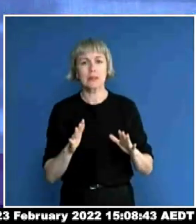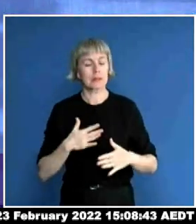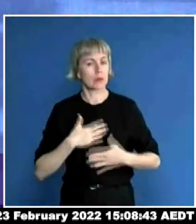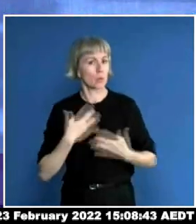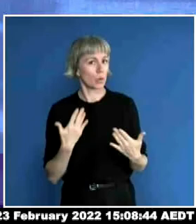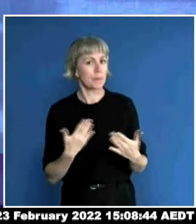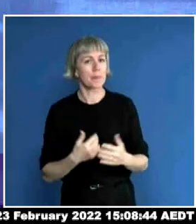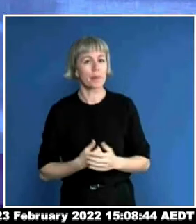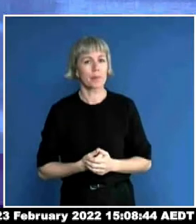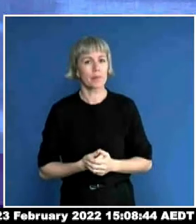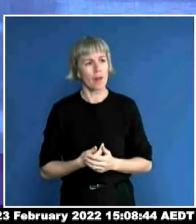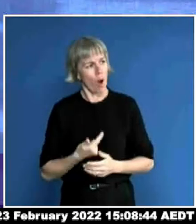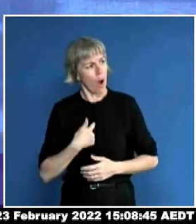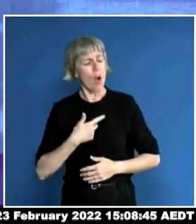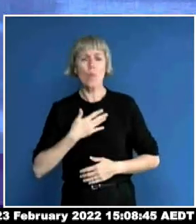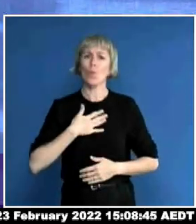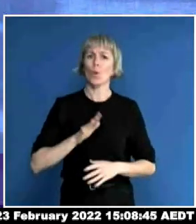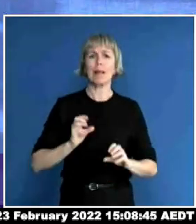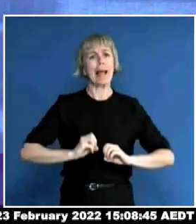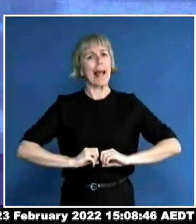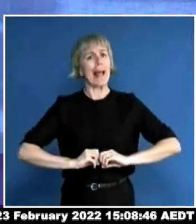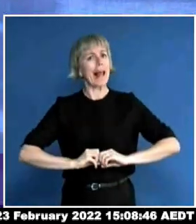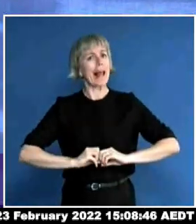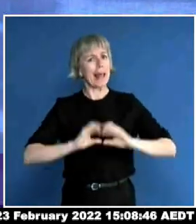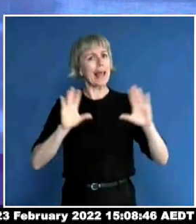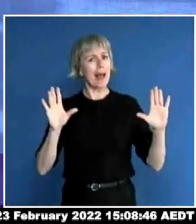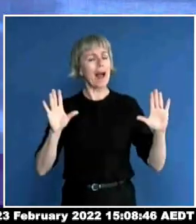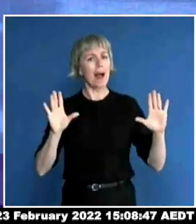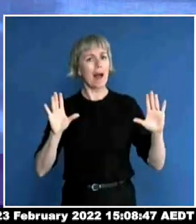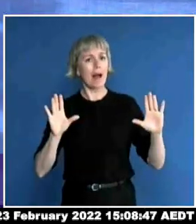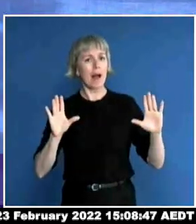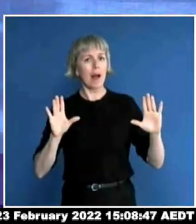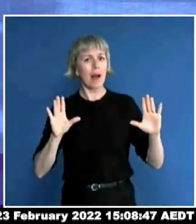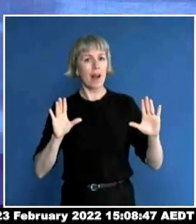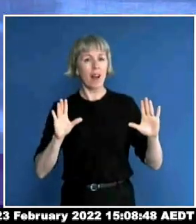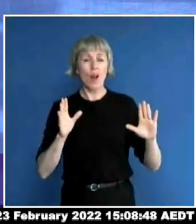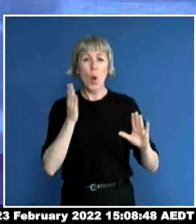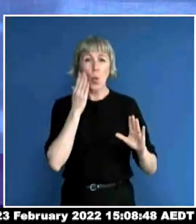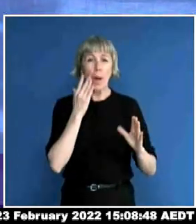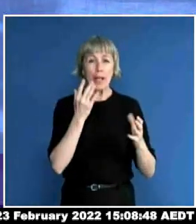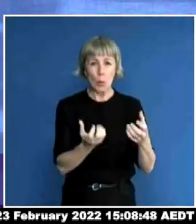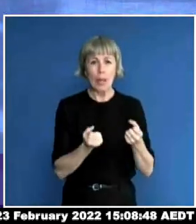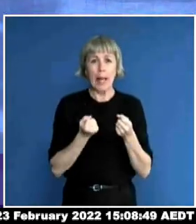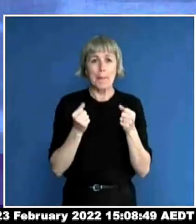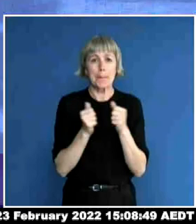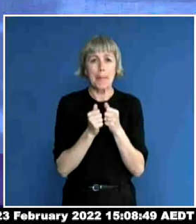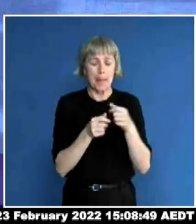Where you just have barista trainer written on a piece of paper, it doesn't help.